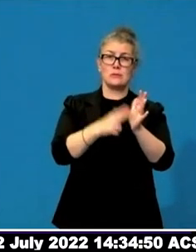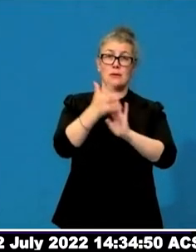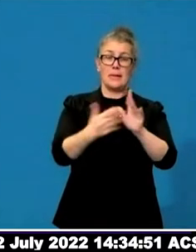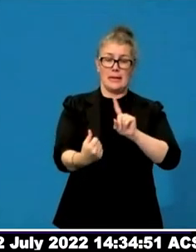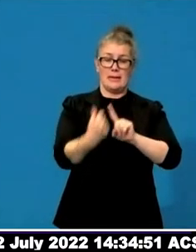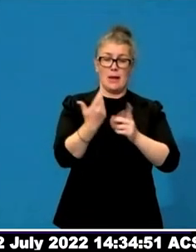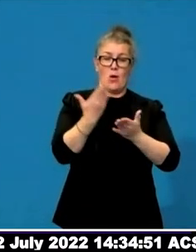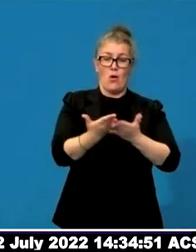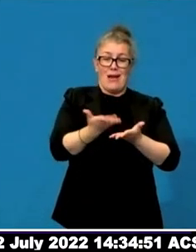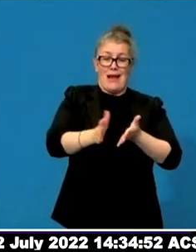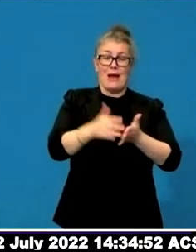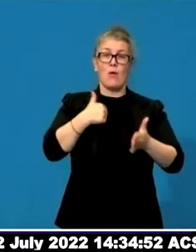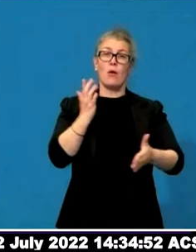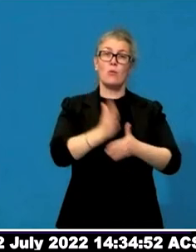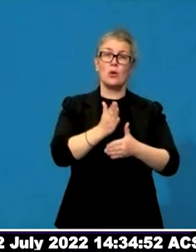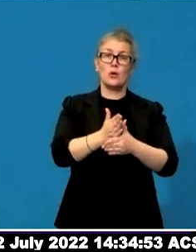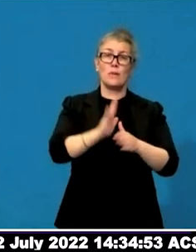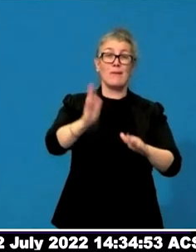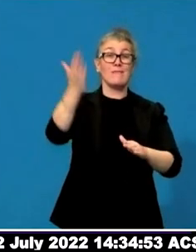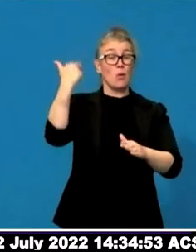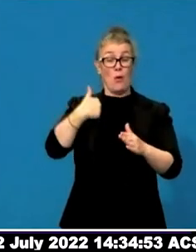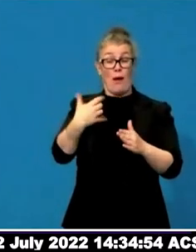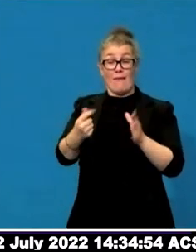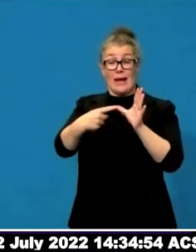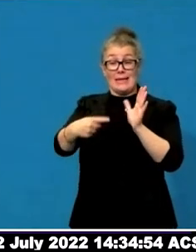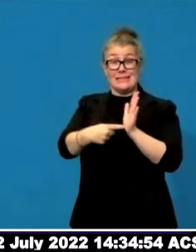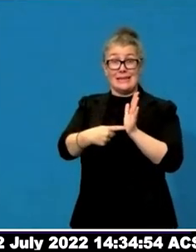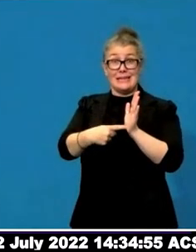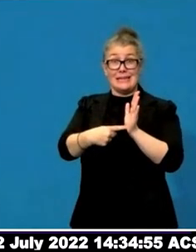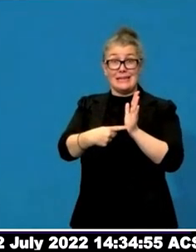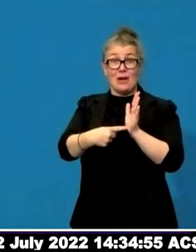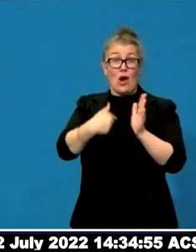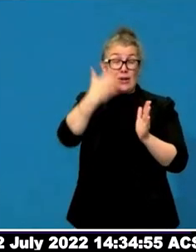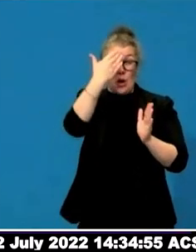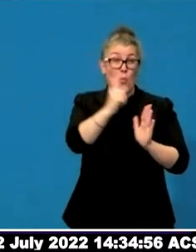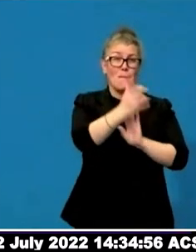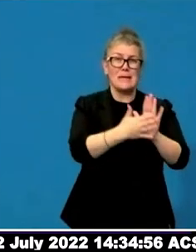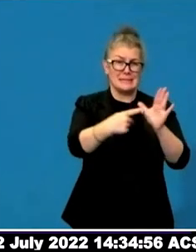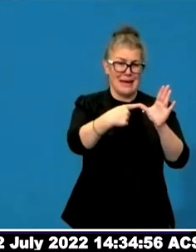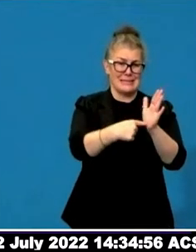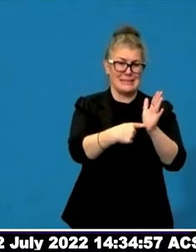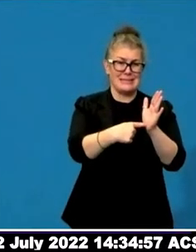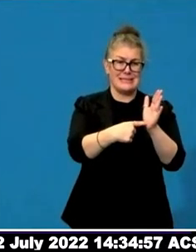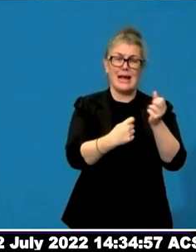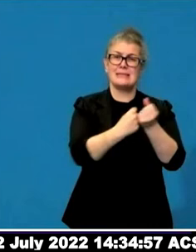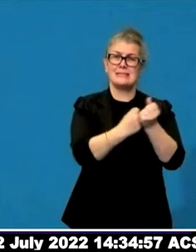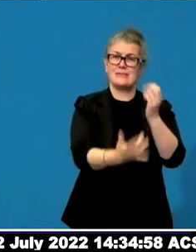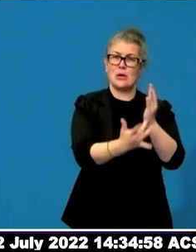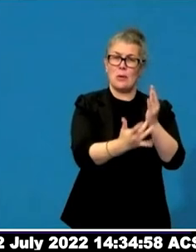I was using assistive technology long before I knew what assistive technology even was. I still do to this day.